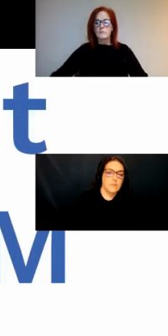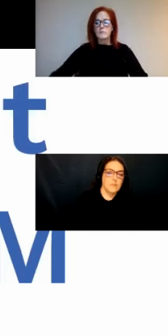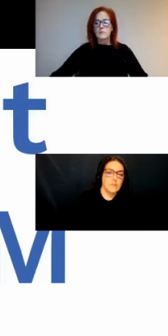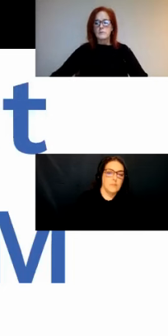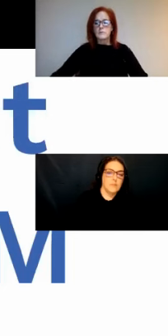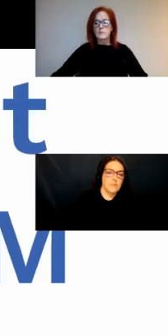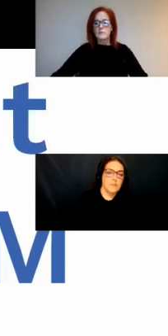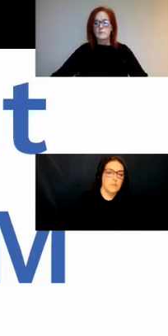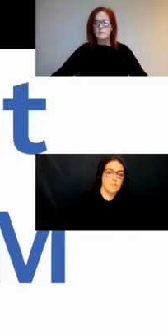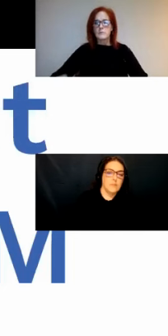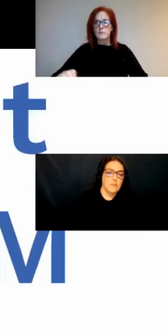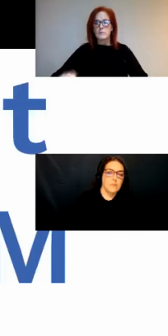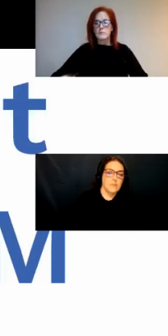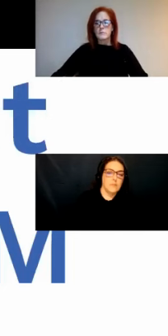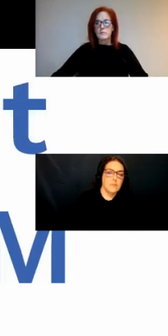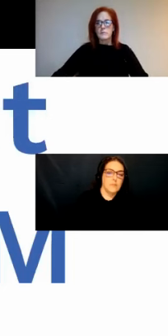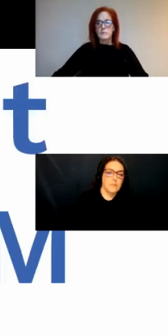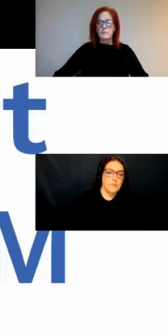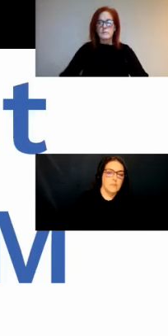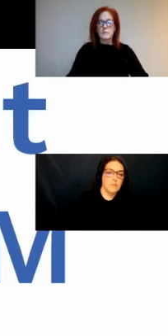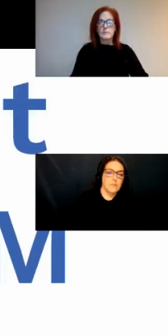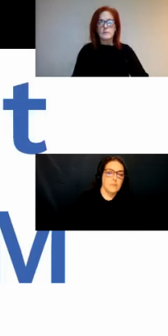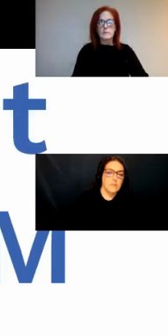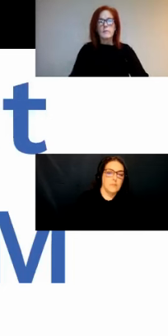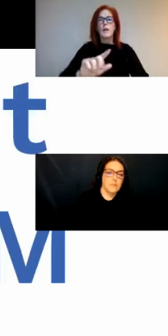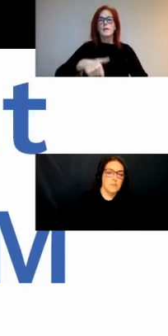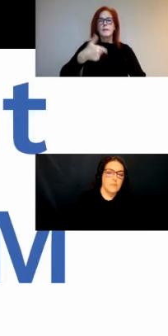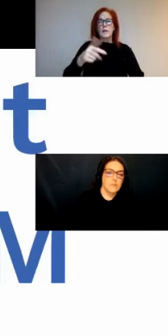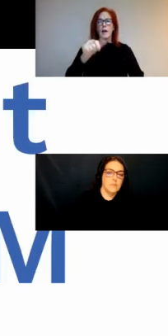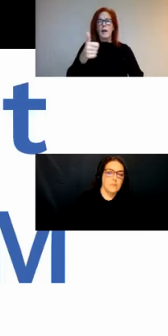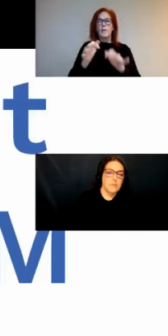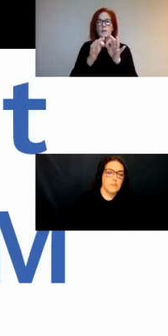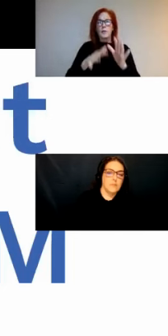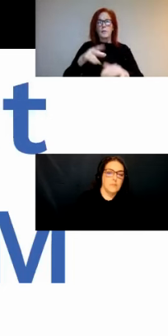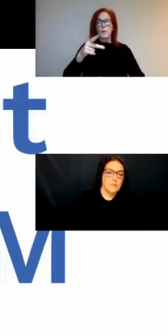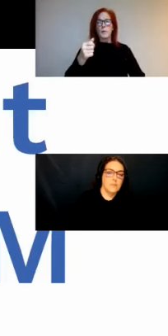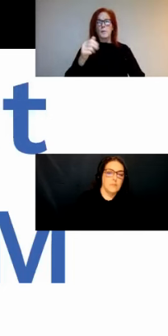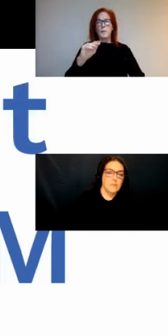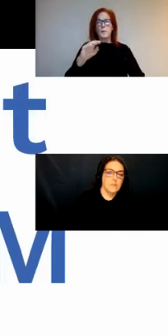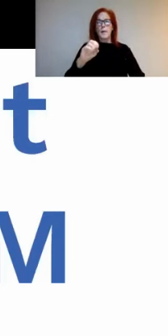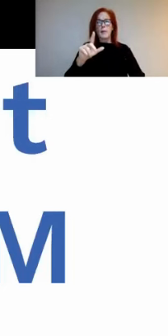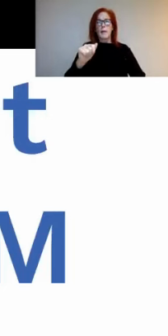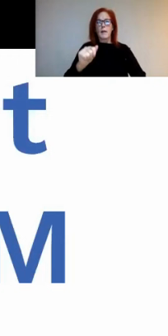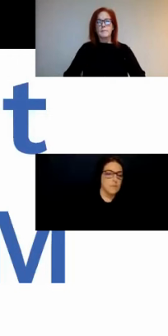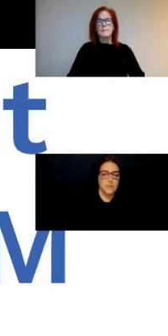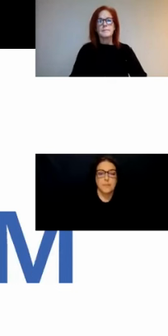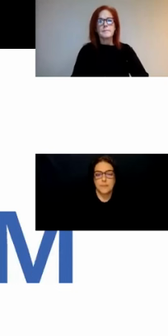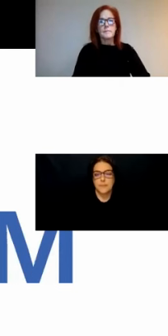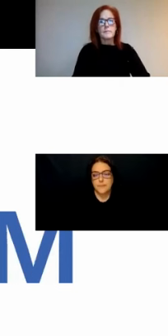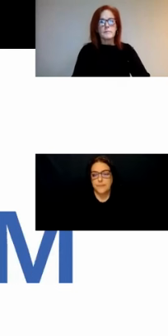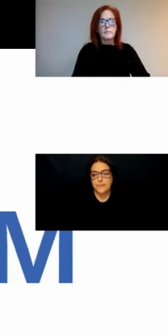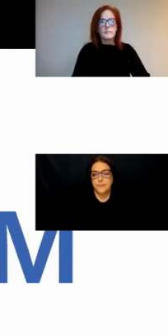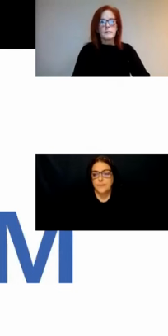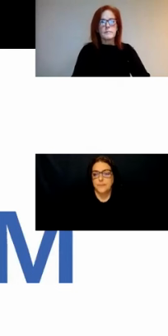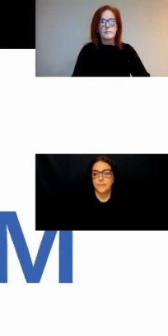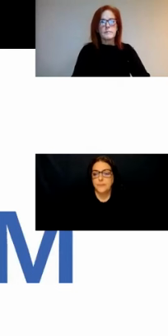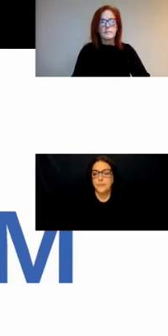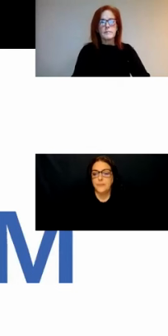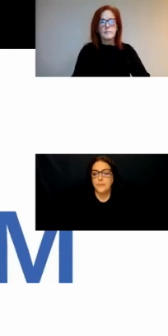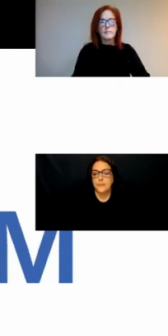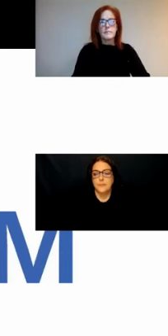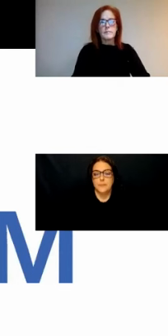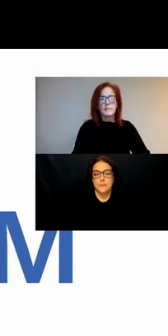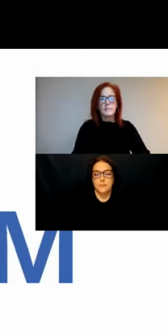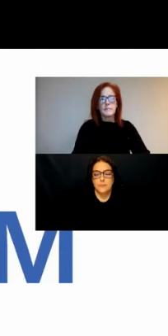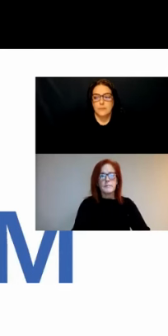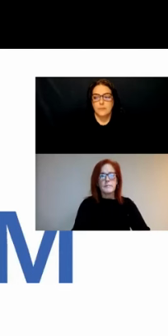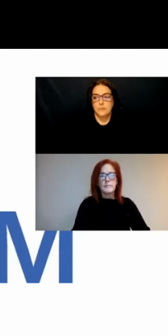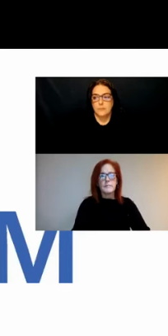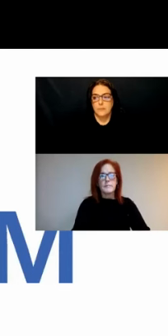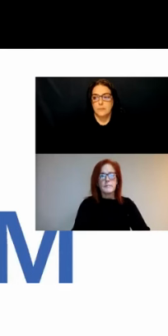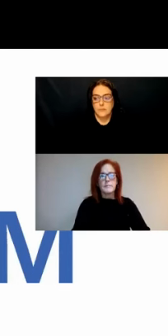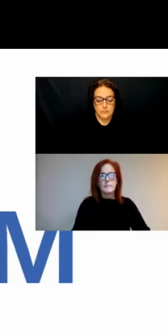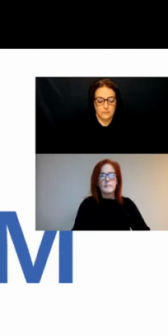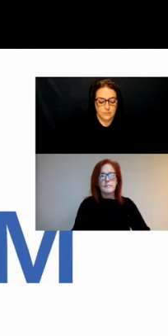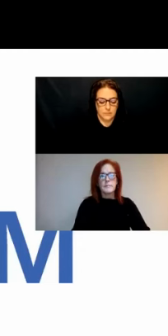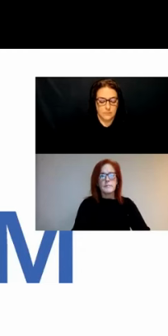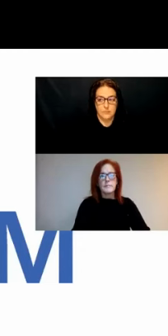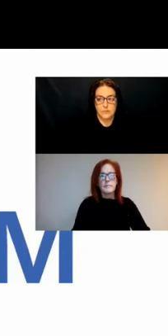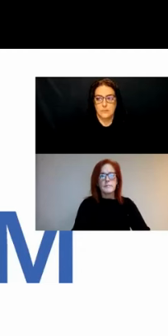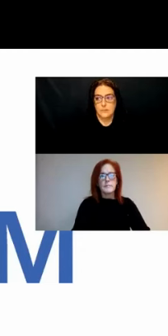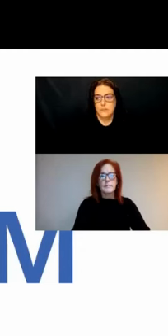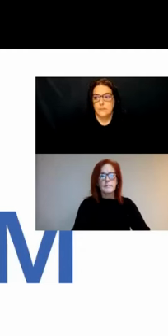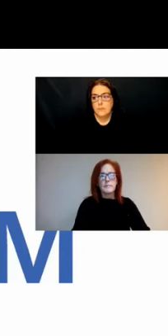Paying for community services, creating affordable housing, building infrastructure like streets, sidewalks and sewers. The main goal of CDBG is to do community development and help people who make less money than others in Omaha with those very low income, low income or moderate income households.